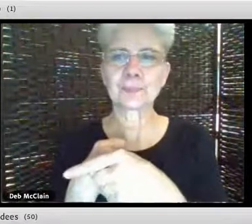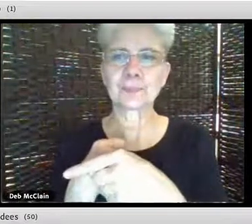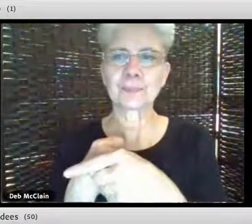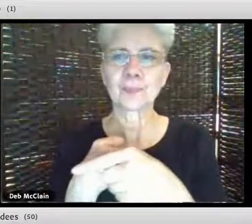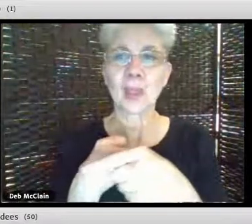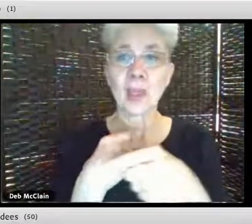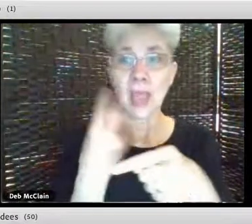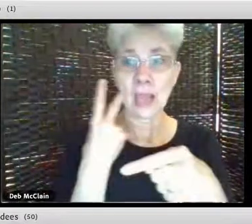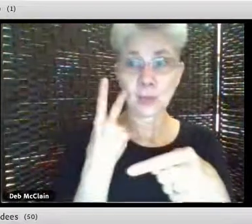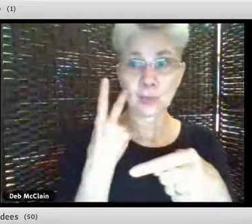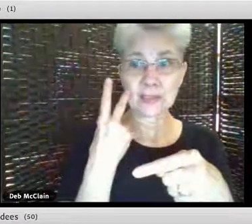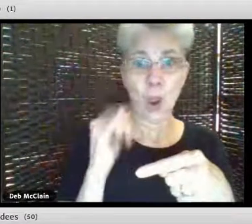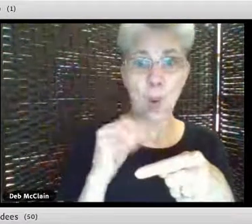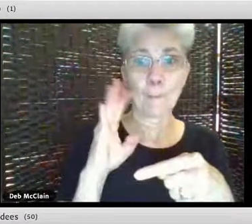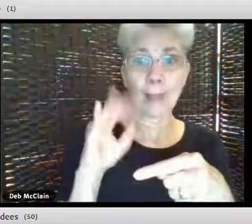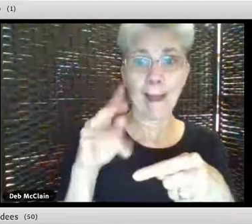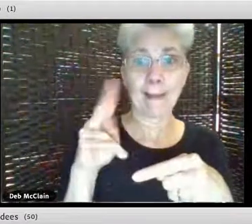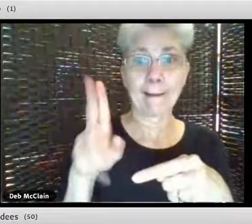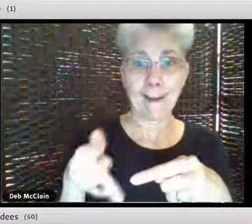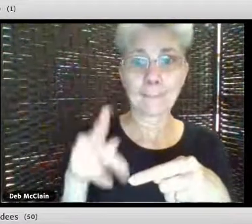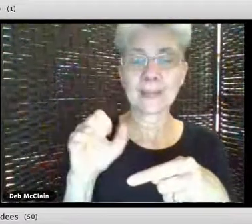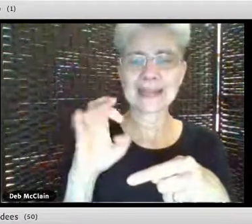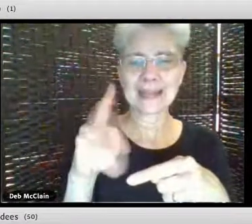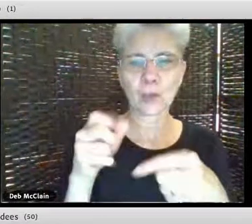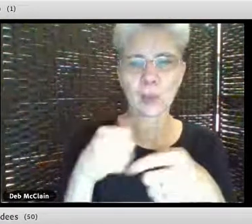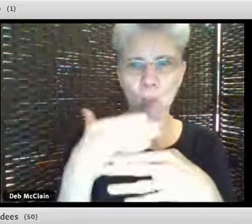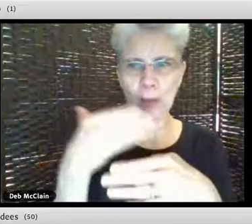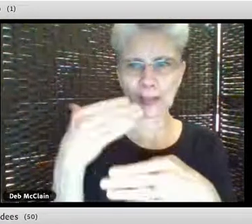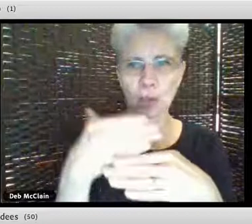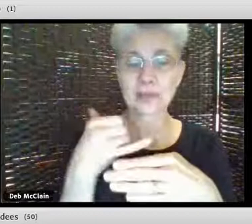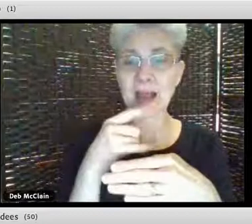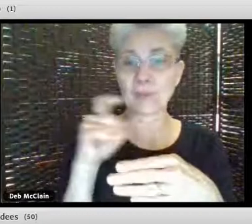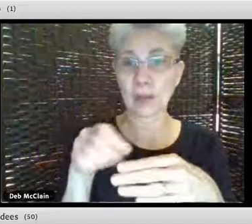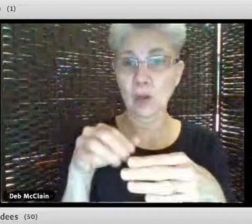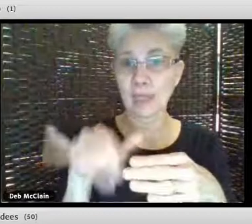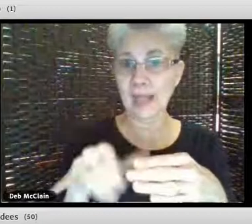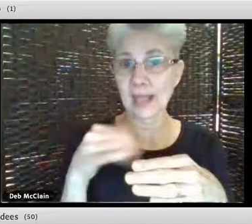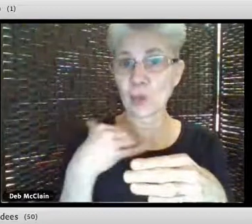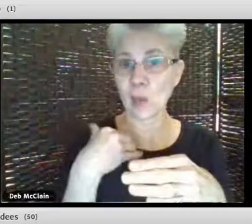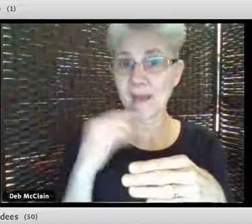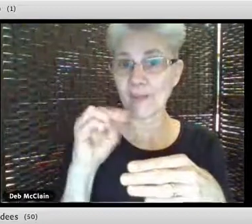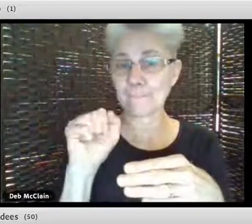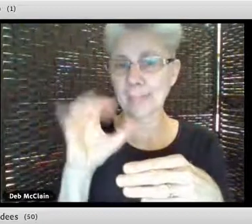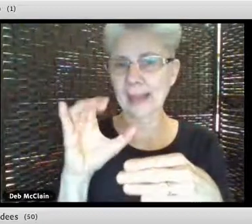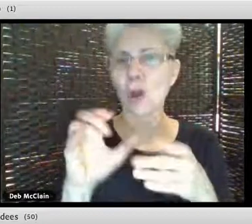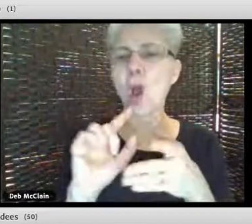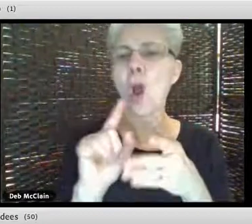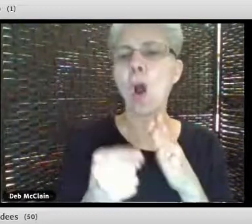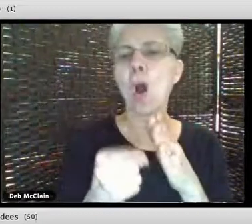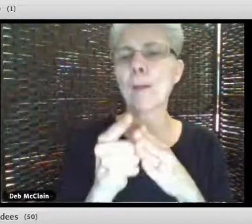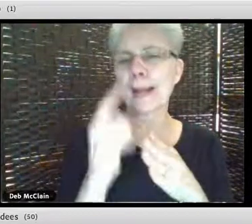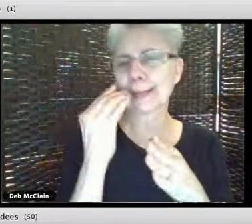and you'll see it says, get backup and sync for Windows. Now if you click on this and you have a Mac, it automatically knows that it's a Mac,